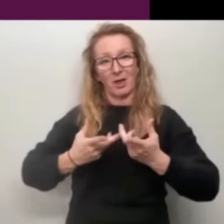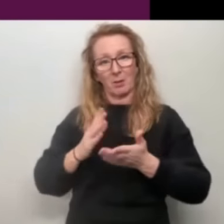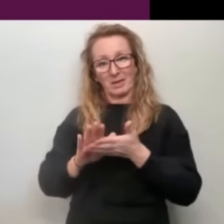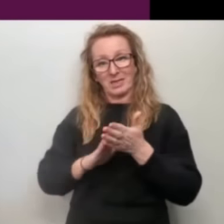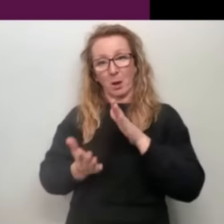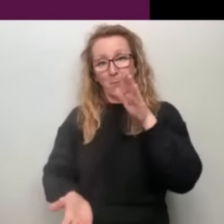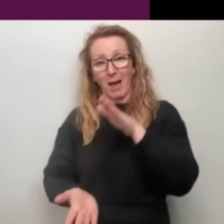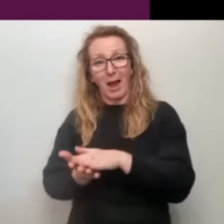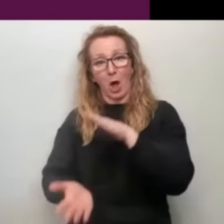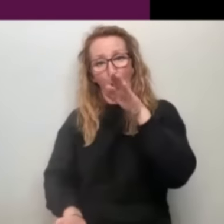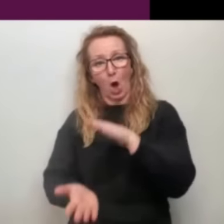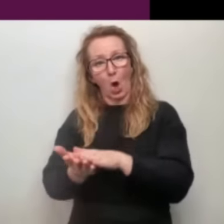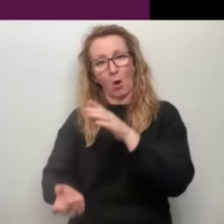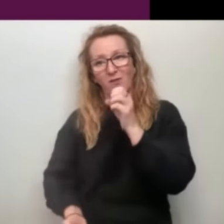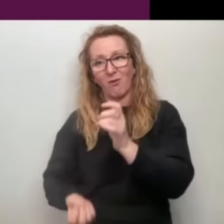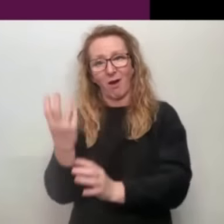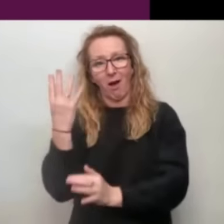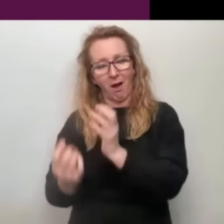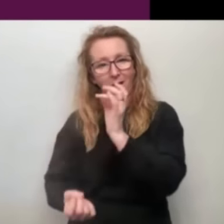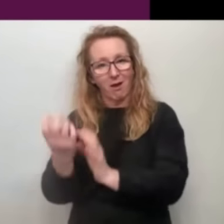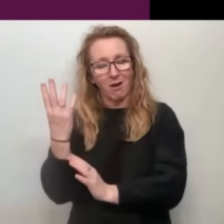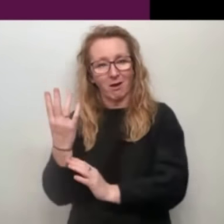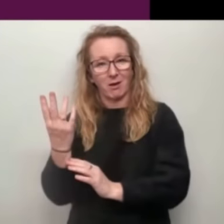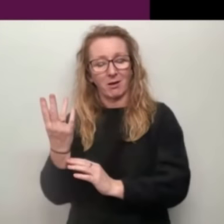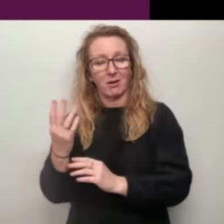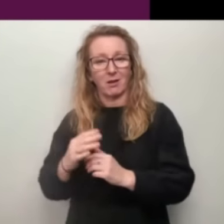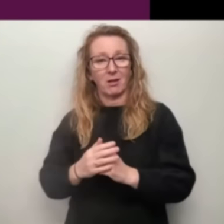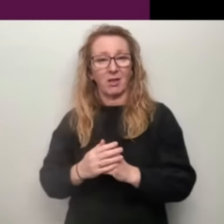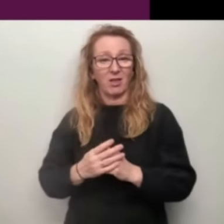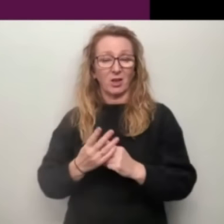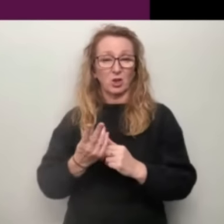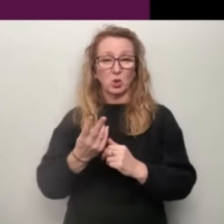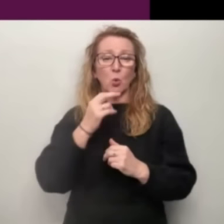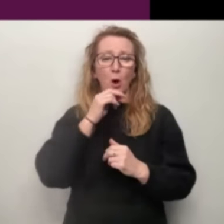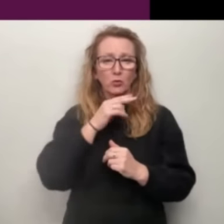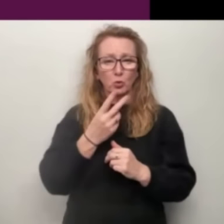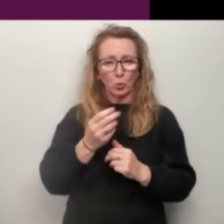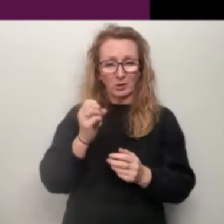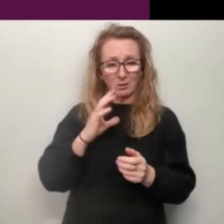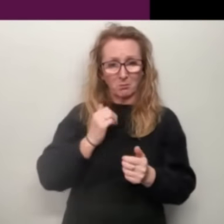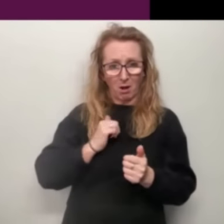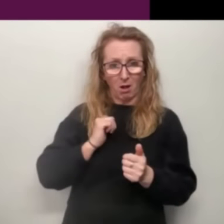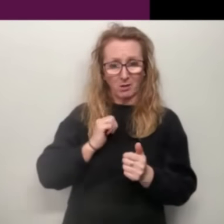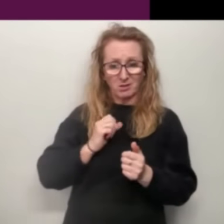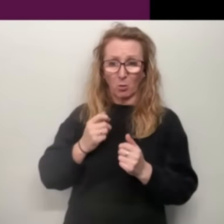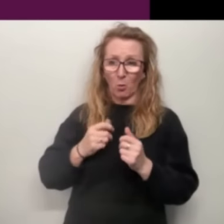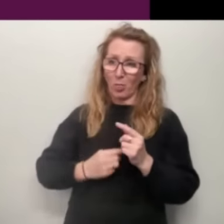The area was adjacent to the Mighty River Severn which at 220 miles was the longest river in Great Britain.